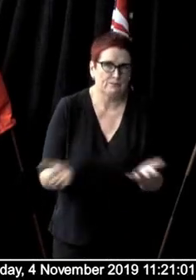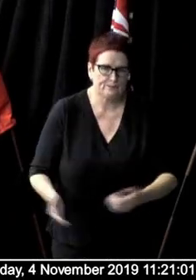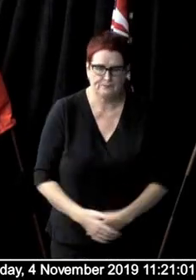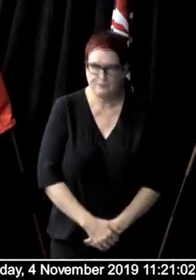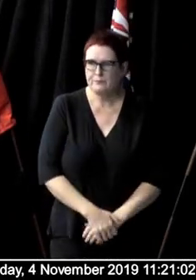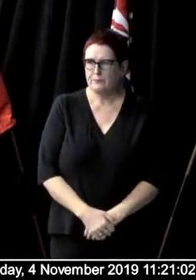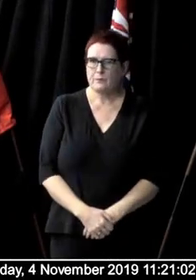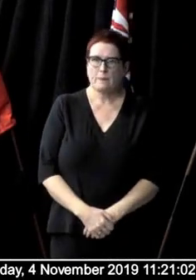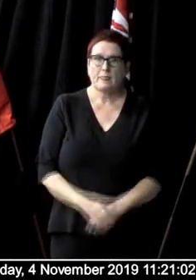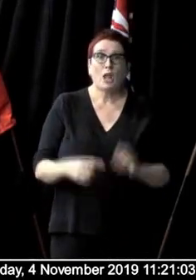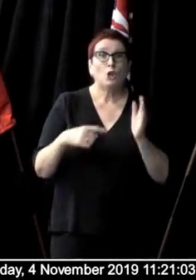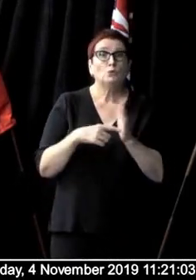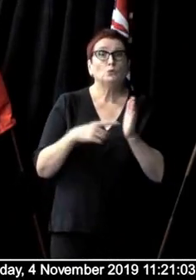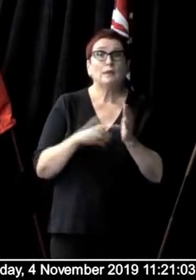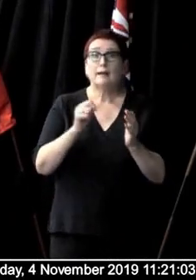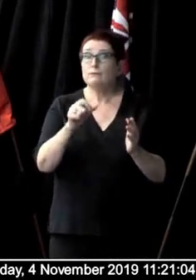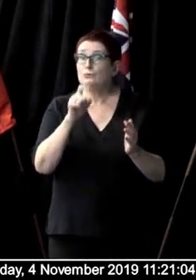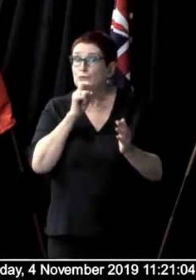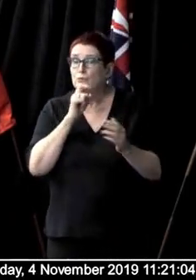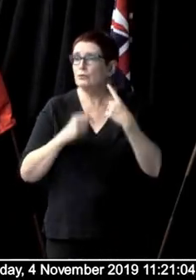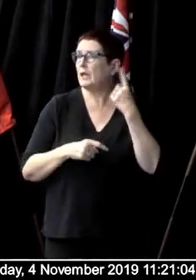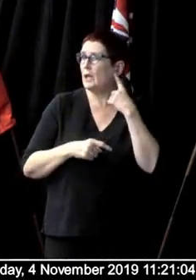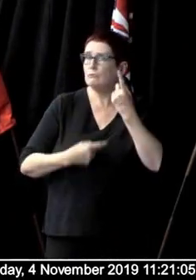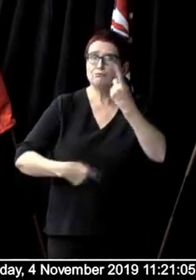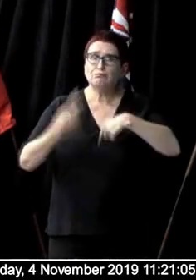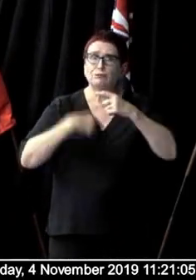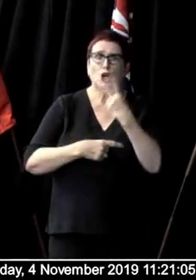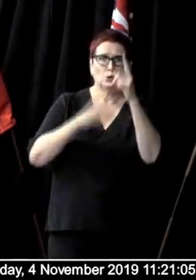On Tuesday afternoon the Commission will hear evidence from two academic experts by